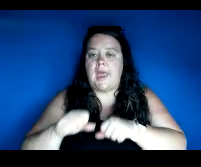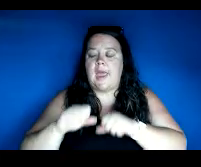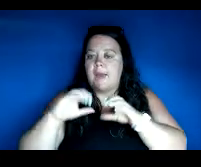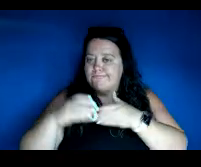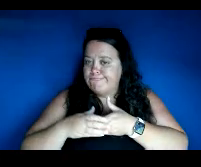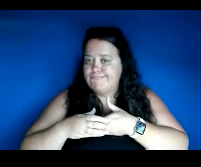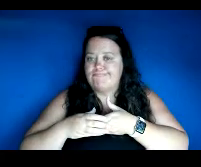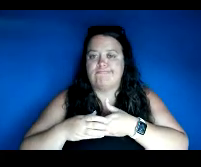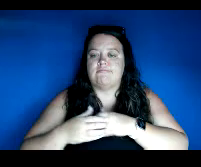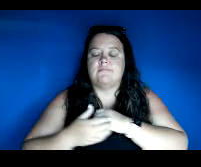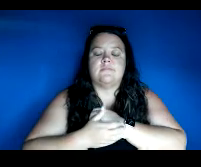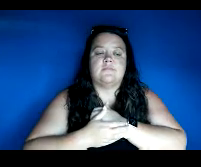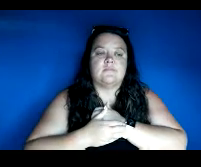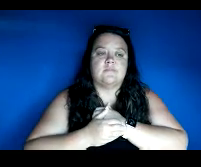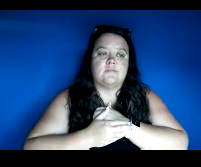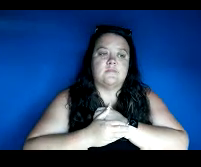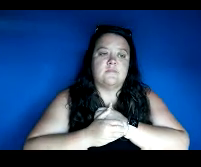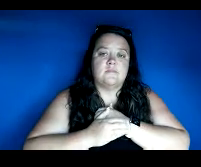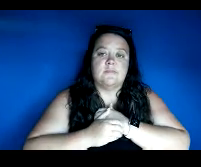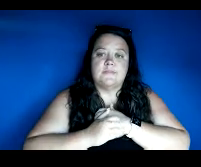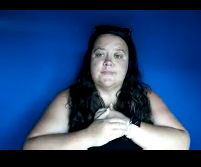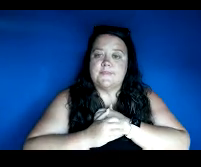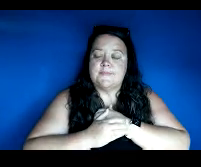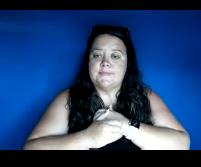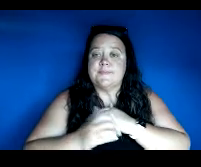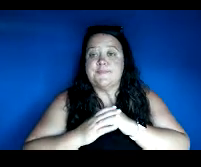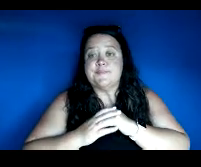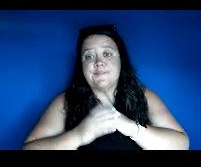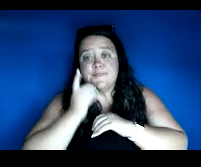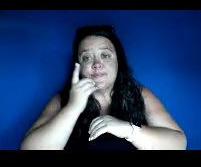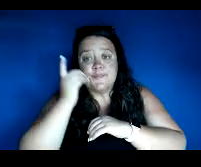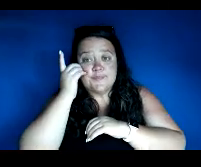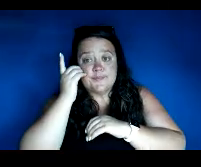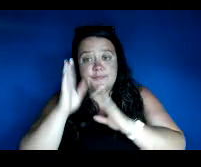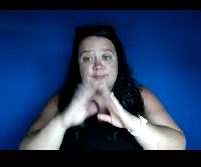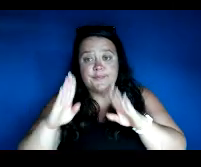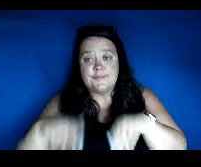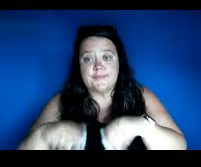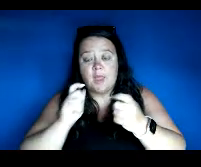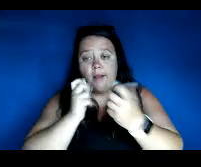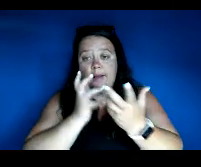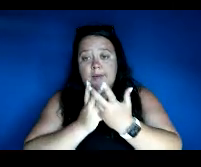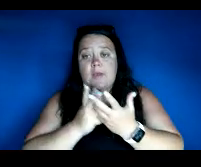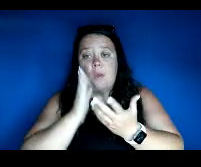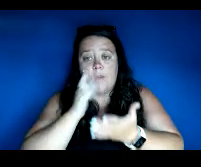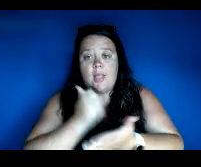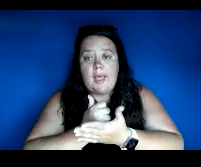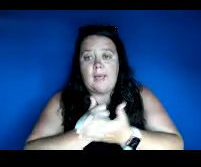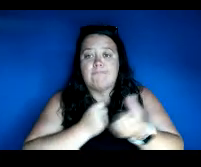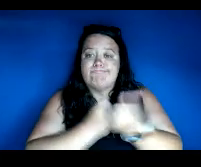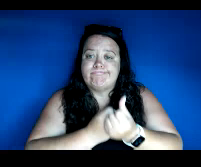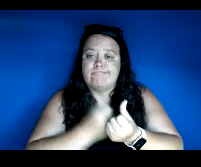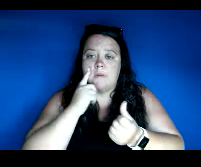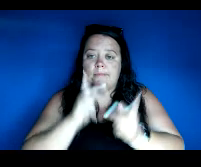In terms of like accommodations specifically, a lot of times housing accommodations come into play for folks on the spectrum or folks, you know,